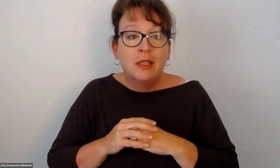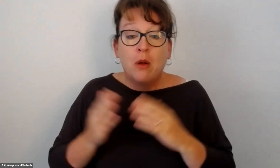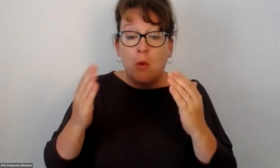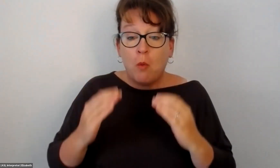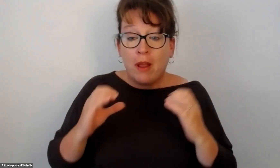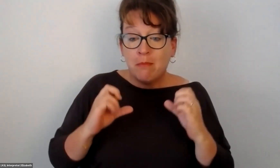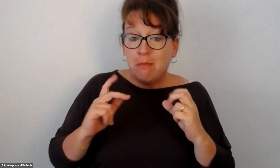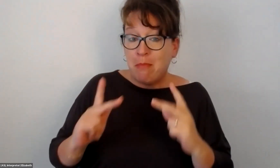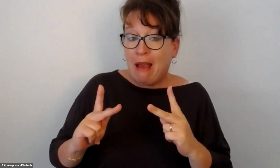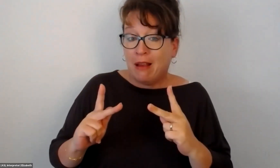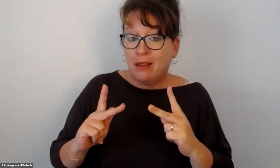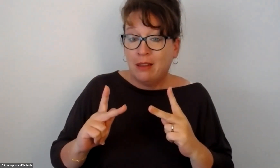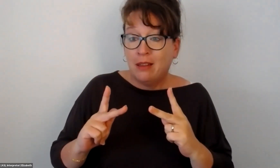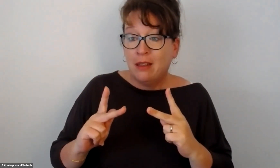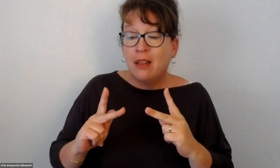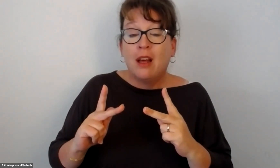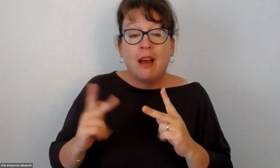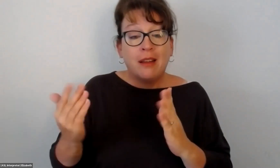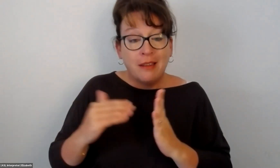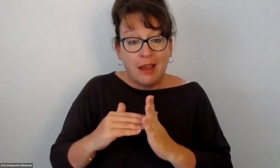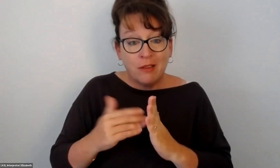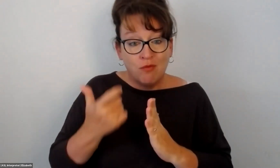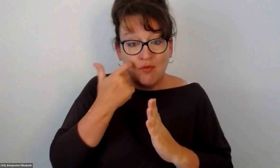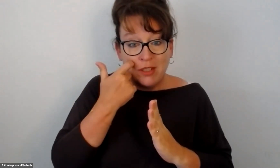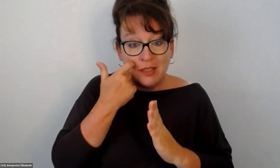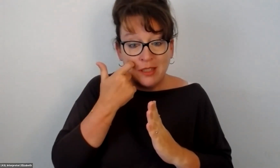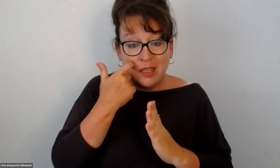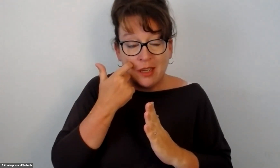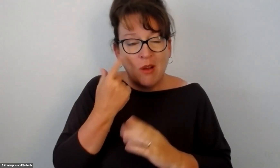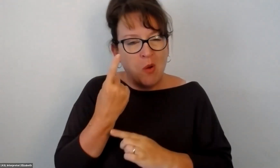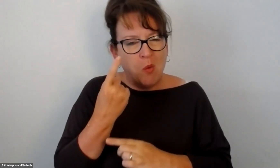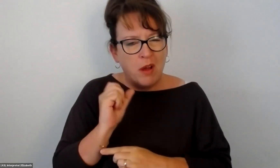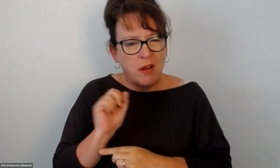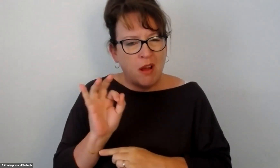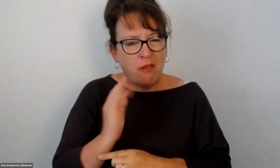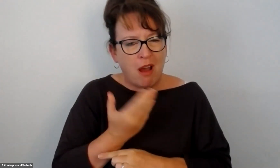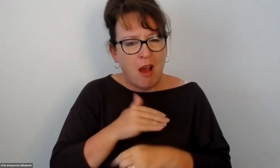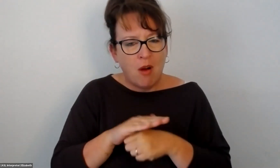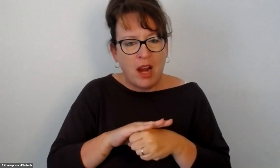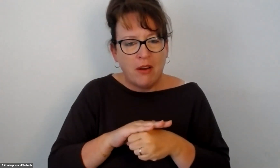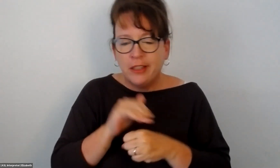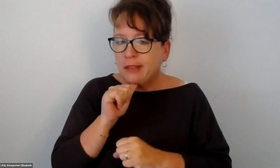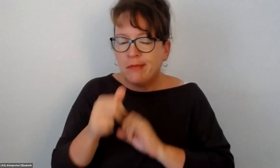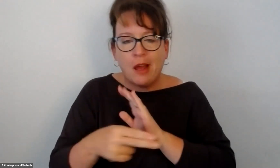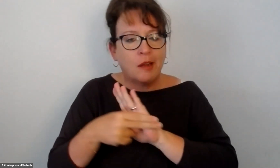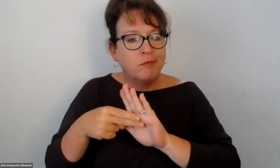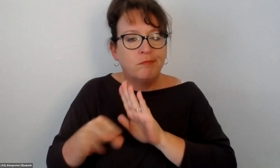and near-port community groups. That there was a need for EPA to lead a voluntary program to